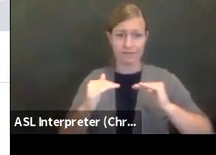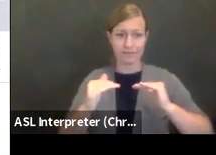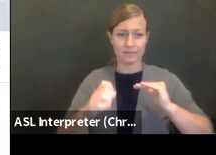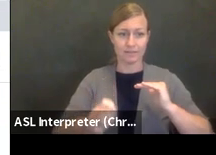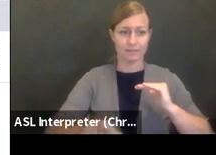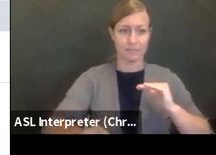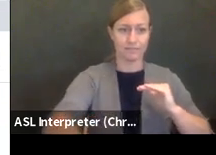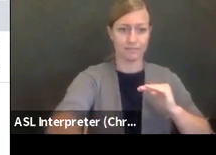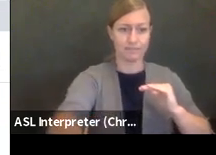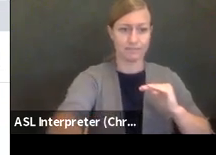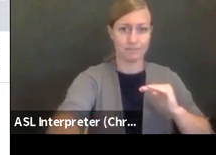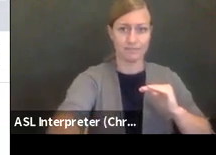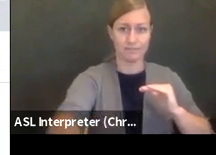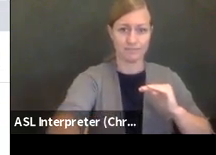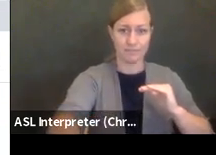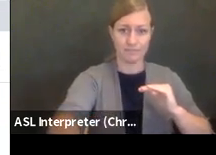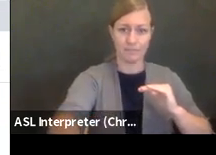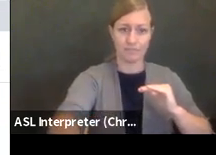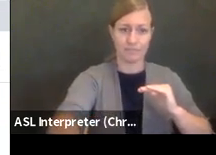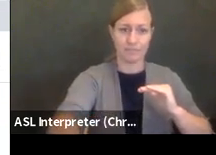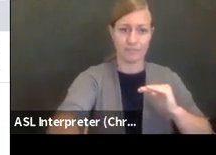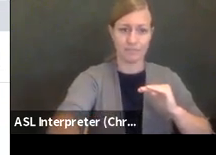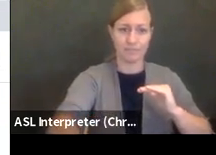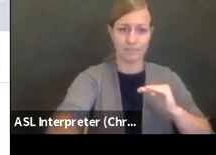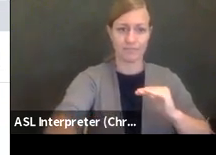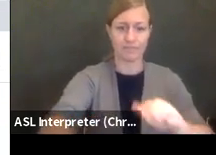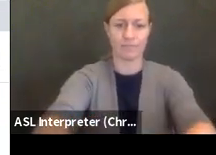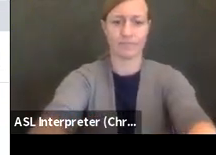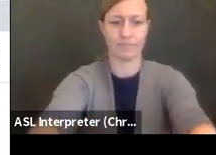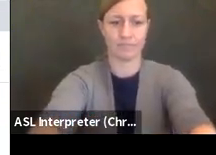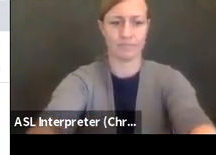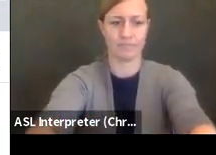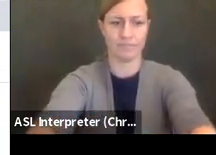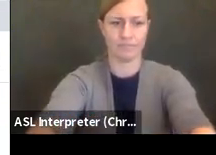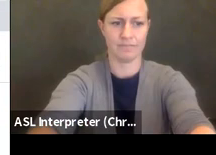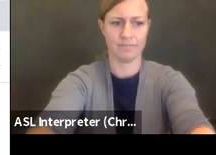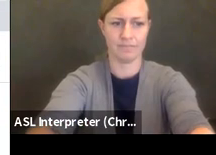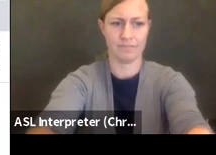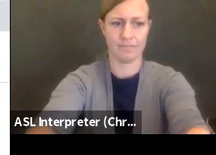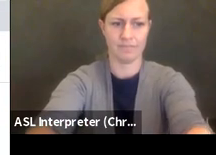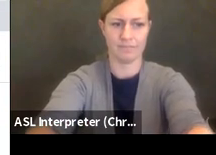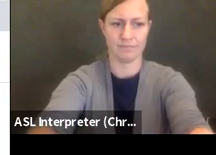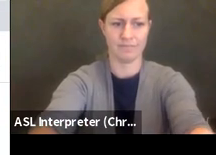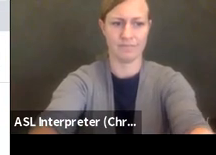ESD 112-- Kristina Wambold: All the way down. That's part of this assigned to. So I could go down to this bottom portion